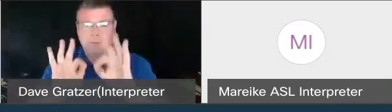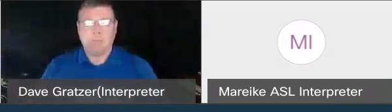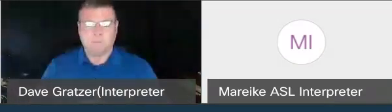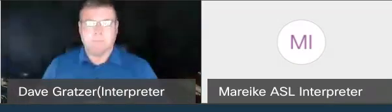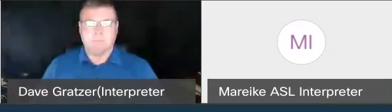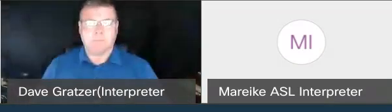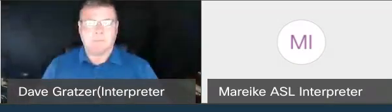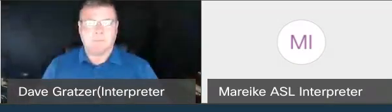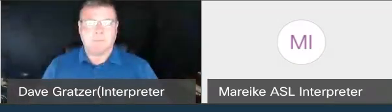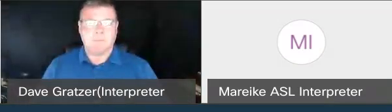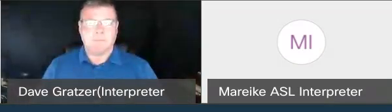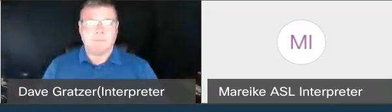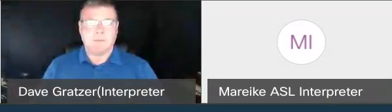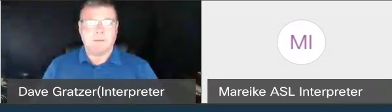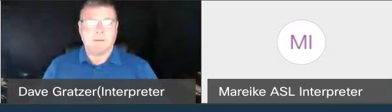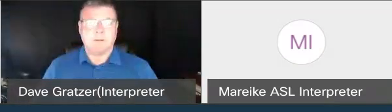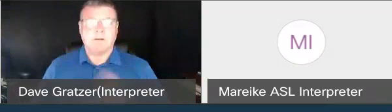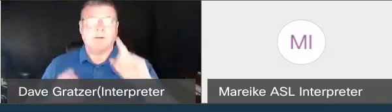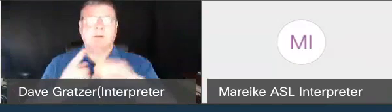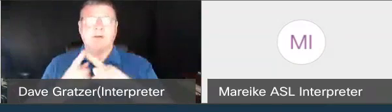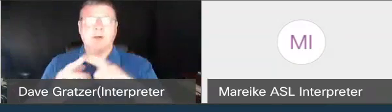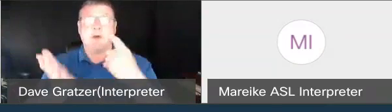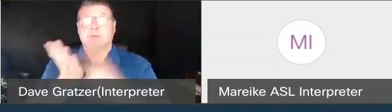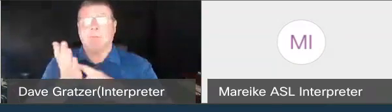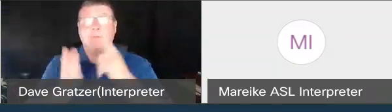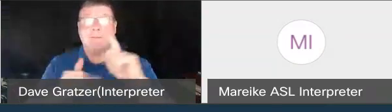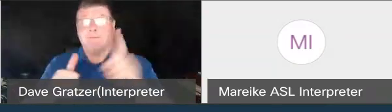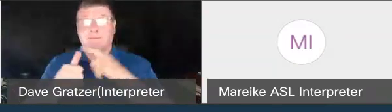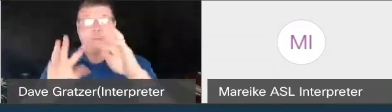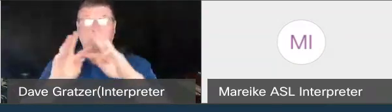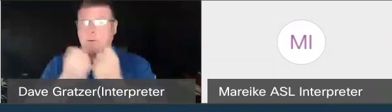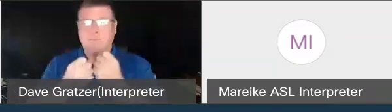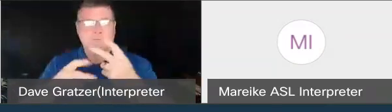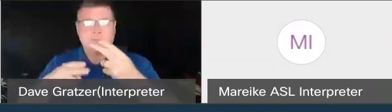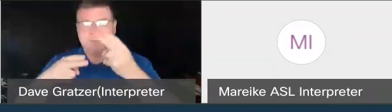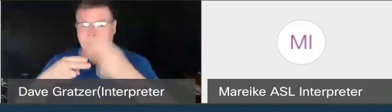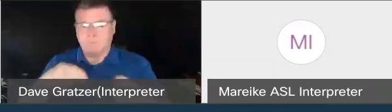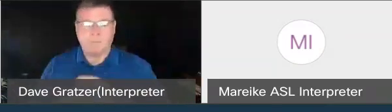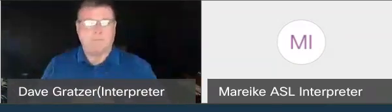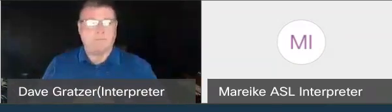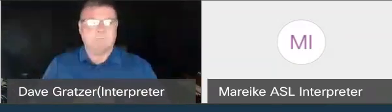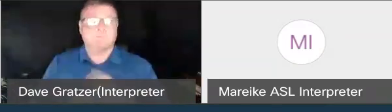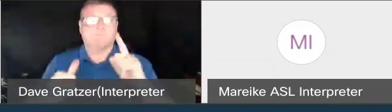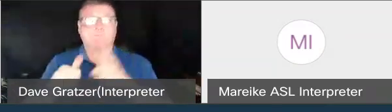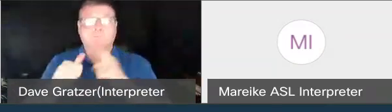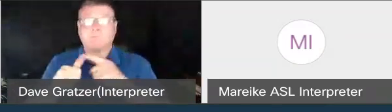To recap what we went over in the first workshop very briefly, um, the first thing that we discussed